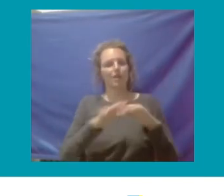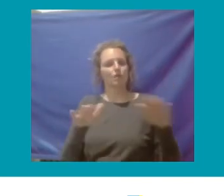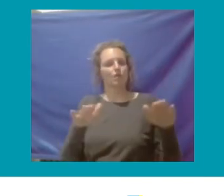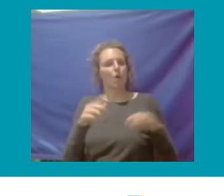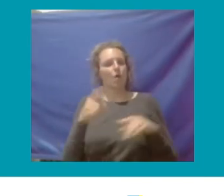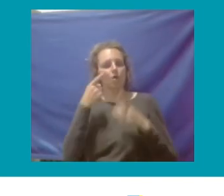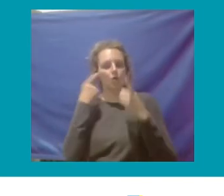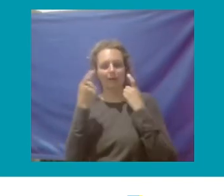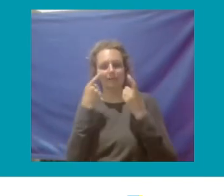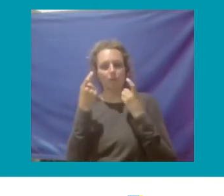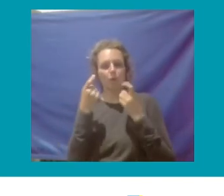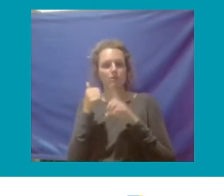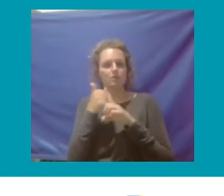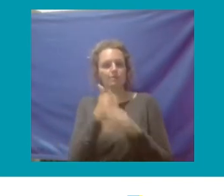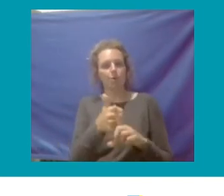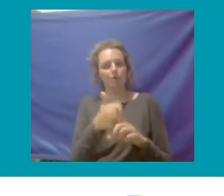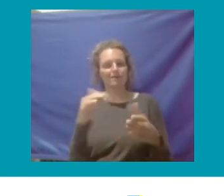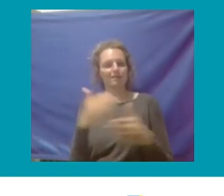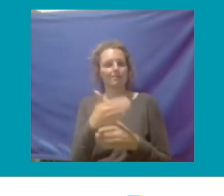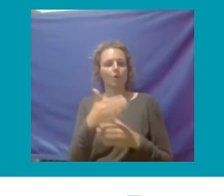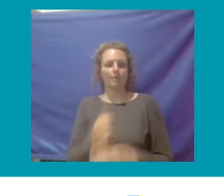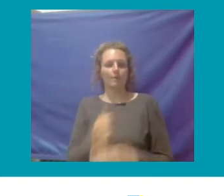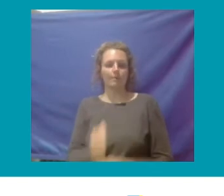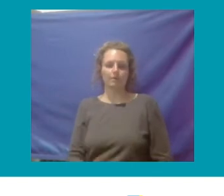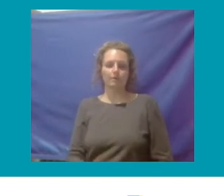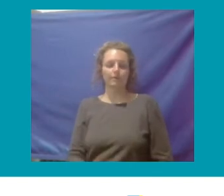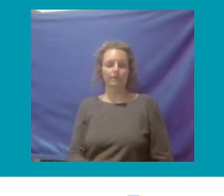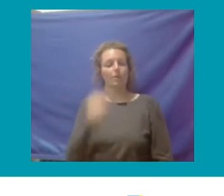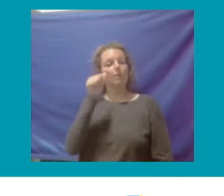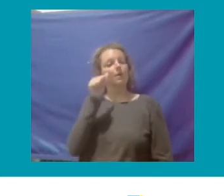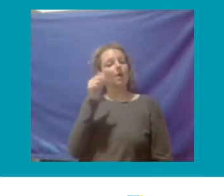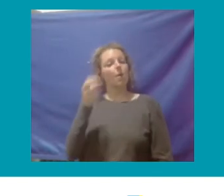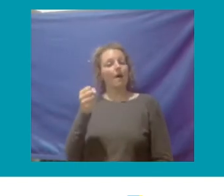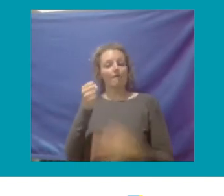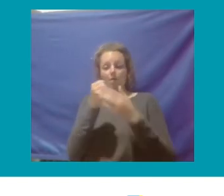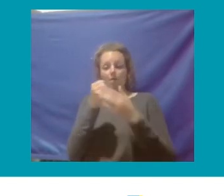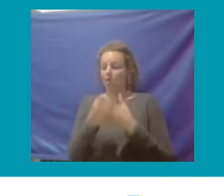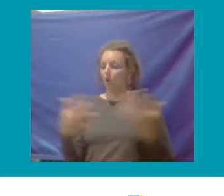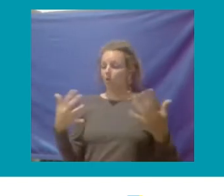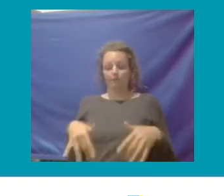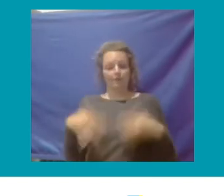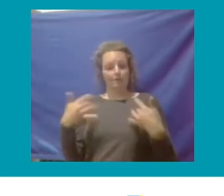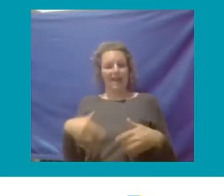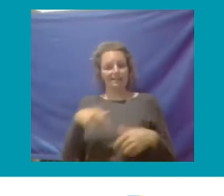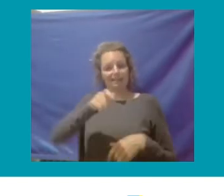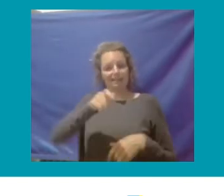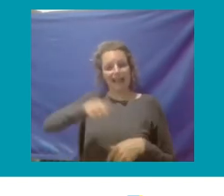We know that there are lots of magnificent candidates out there who will benefit from supported employment,